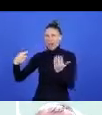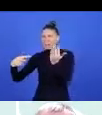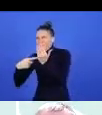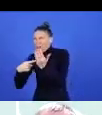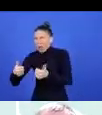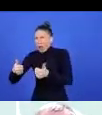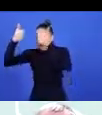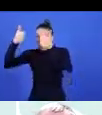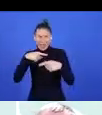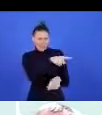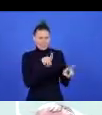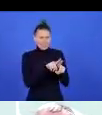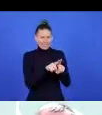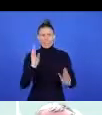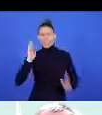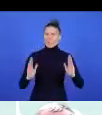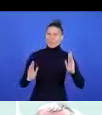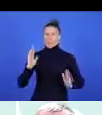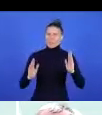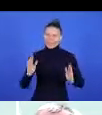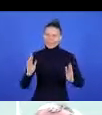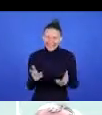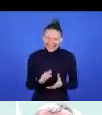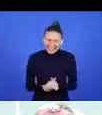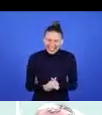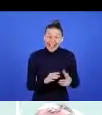hear? My friends would say I was like robo Ko